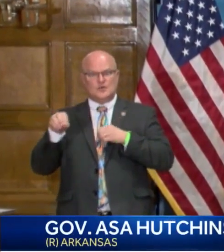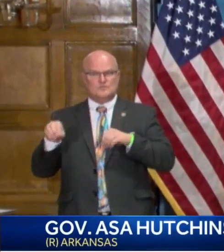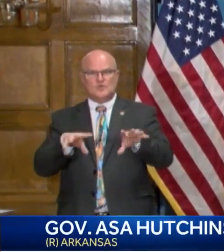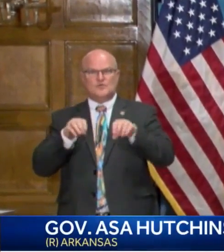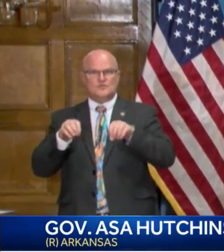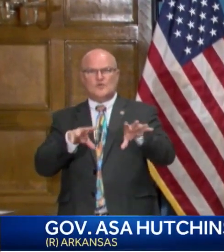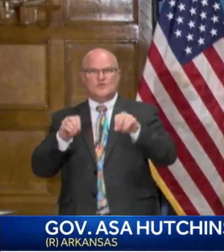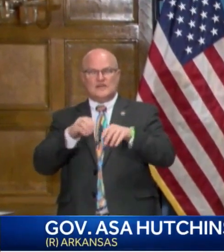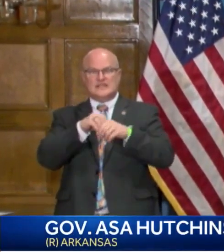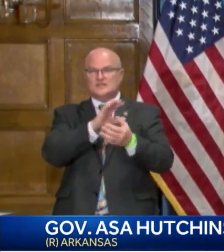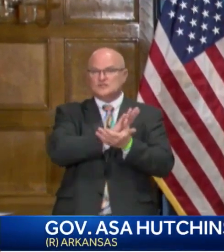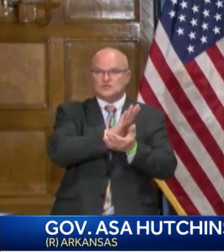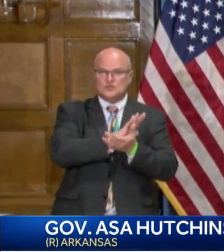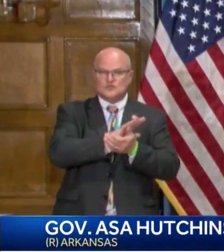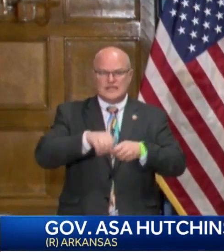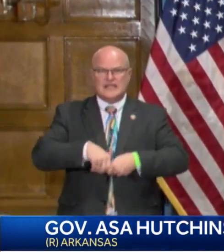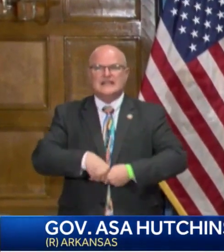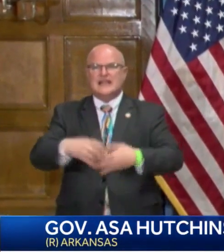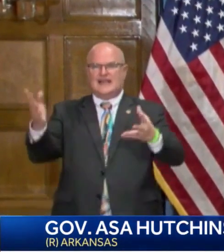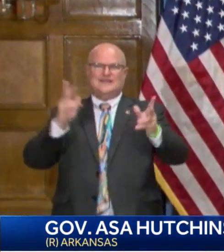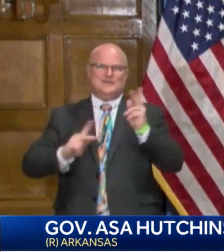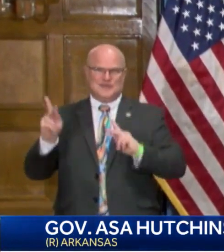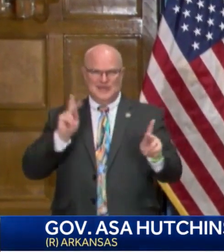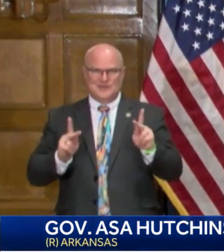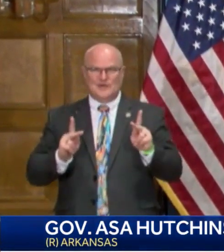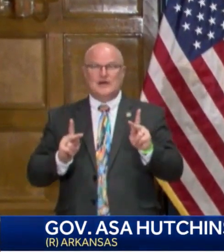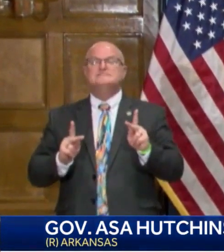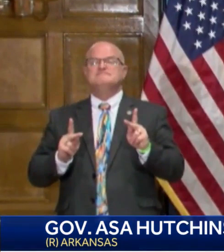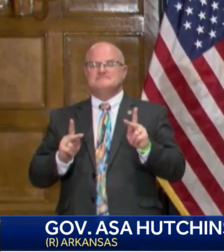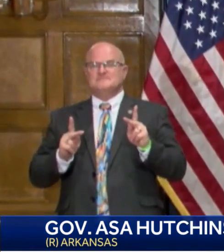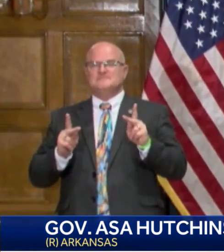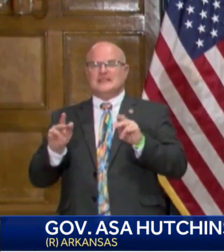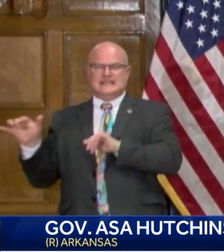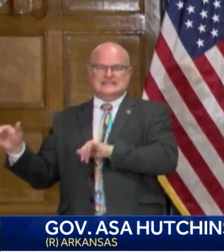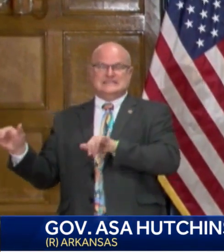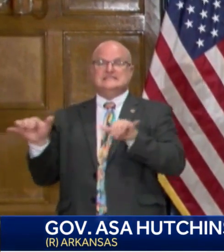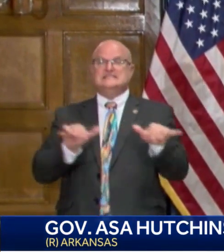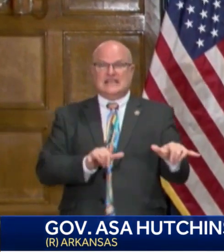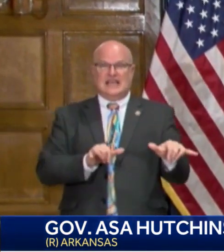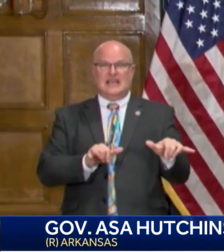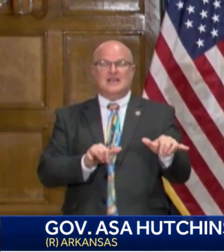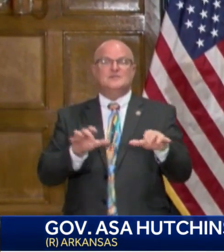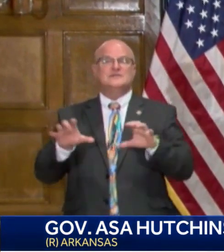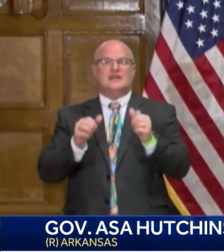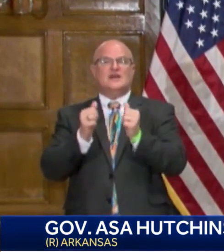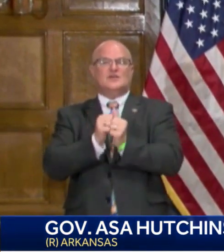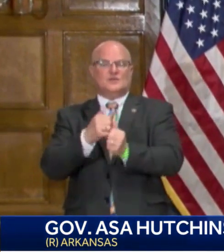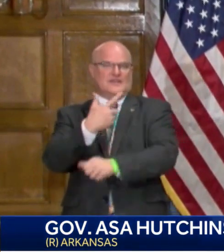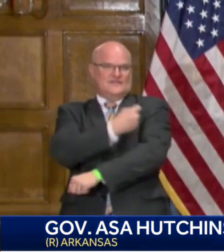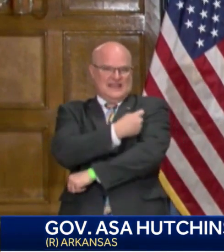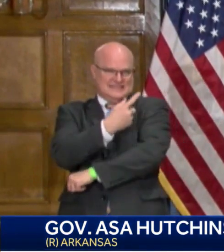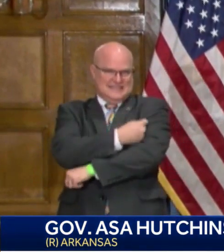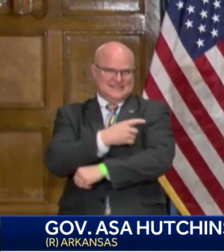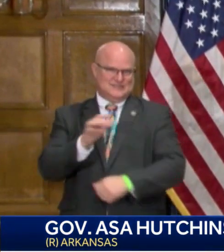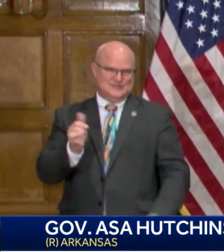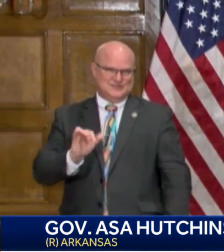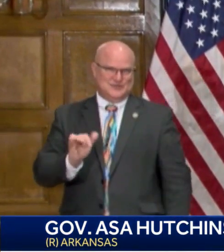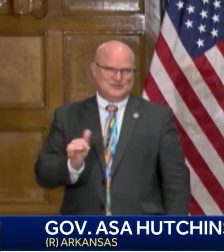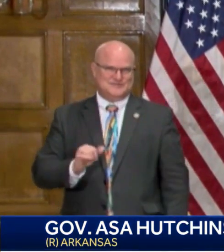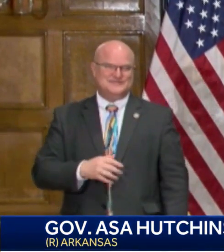MORE ARKANSANS VACCINATED FASTER. "Walmart's good at a lot of things and that's moving inventory out and getting